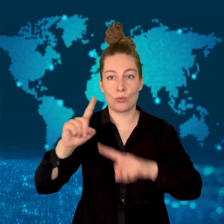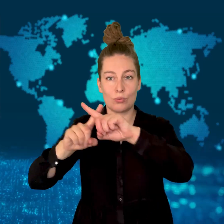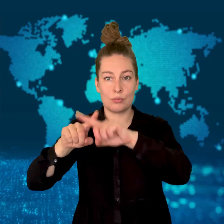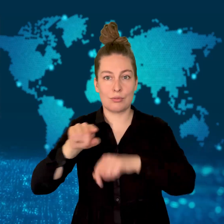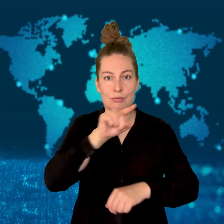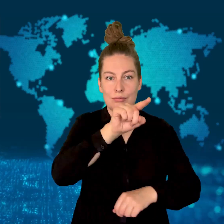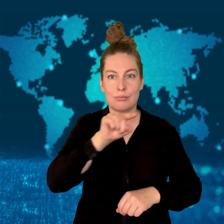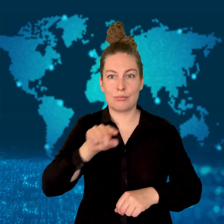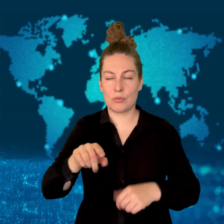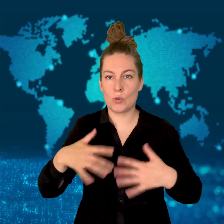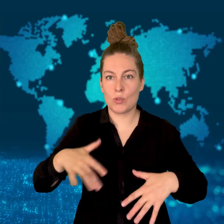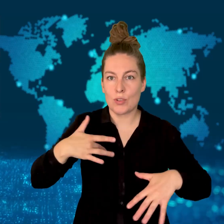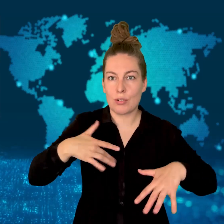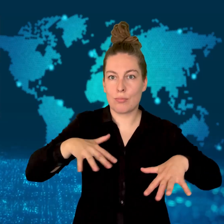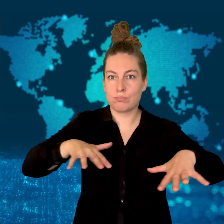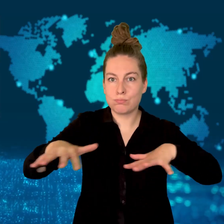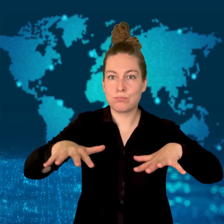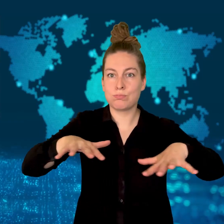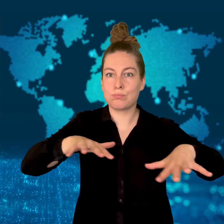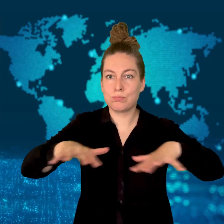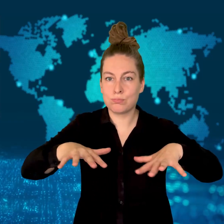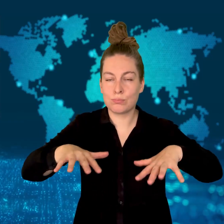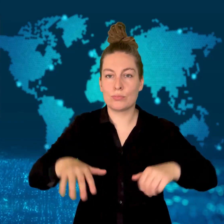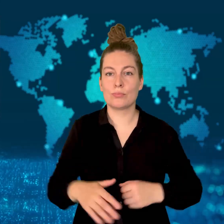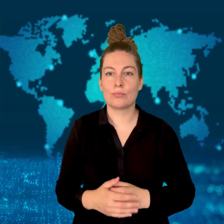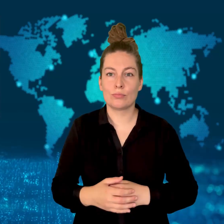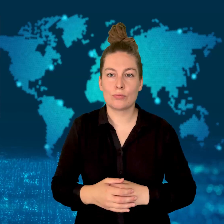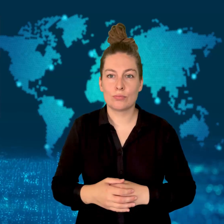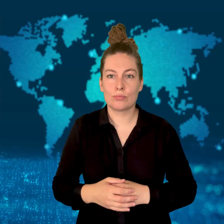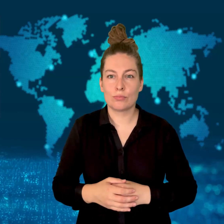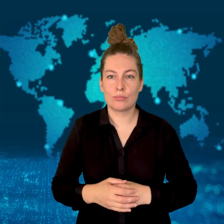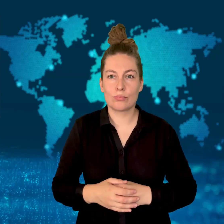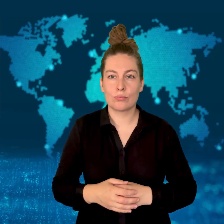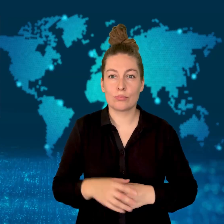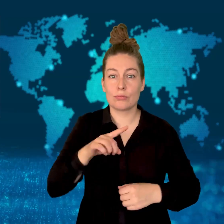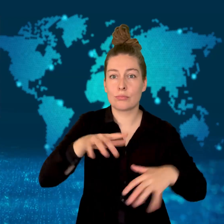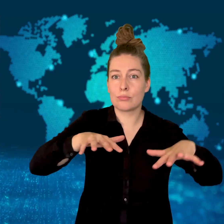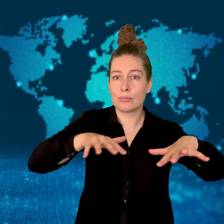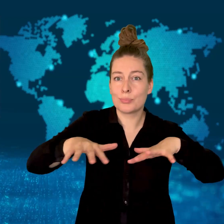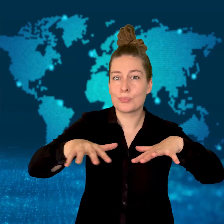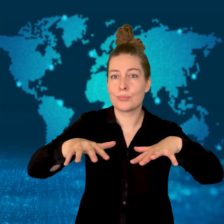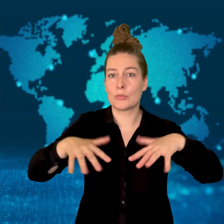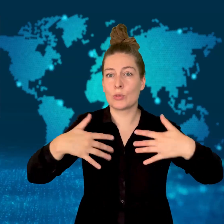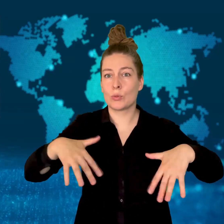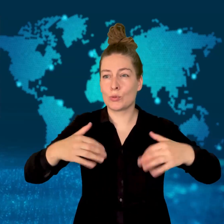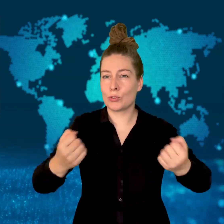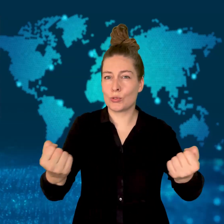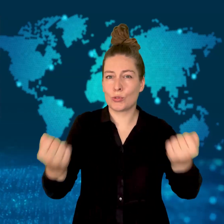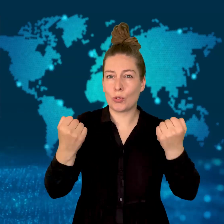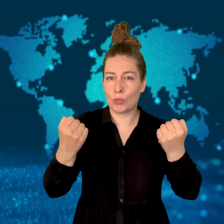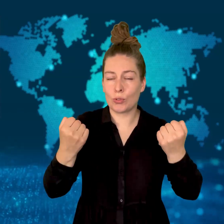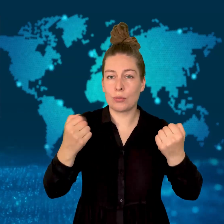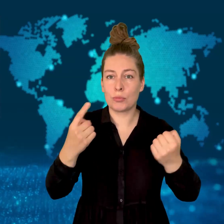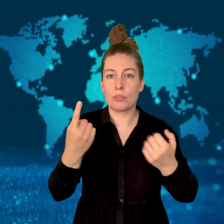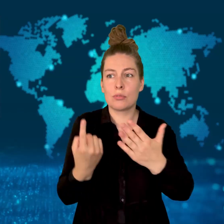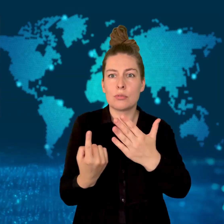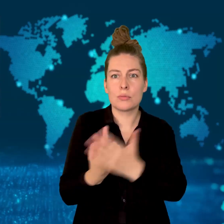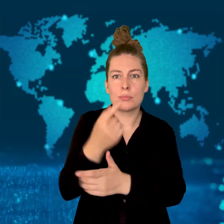There were no fatalities as a result of the quake, but the earthquake caused